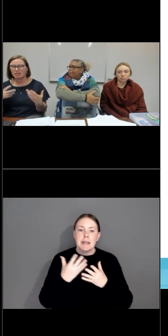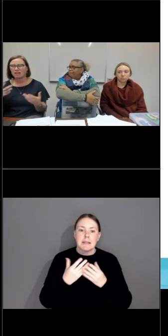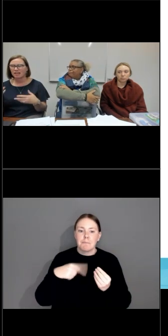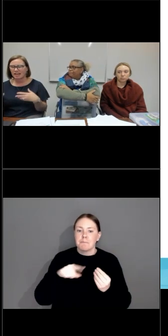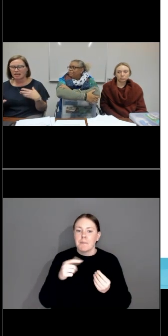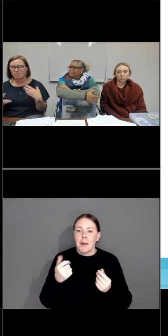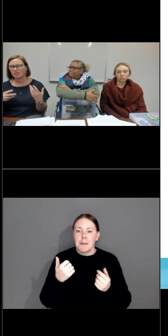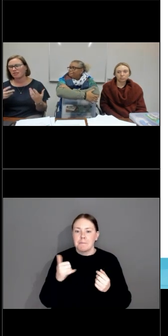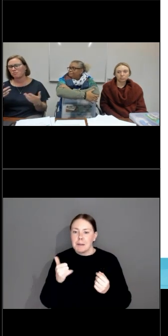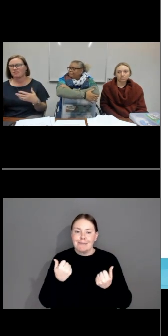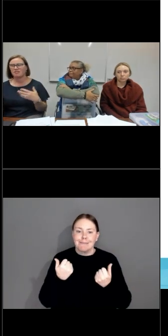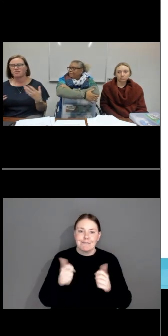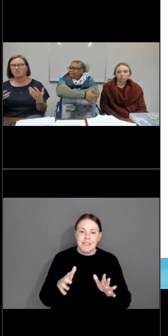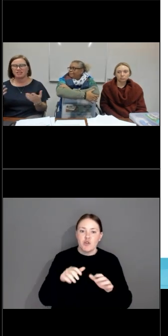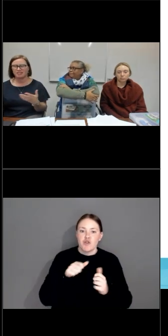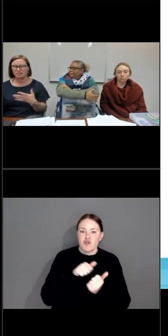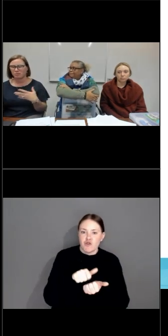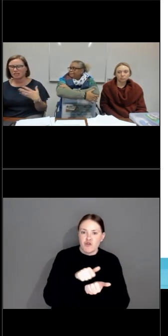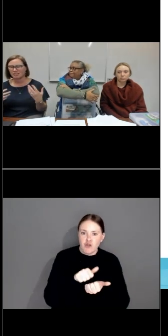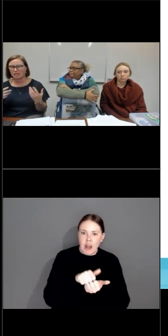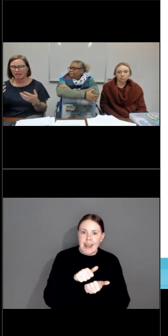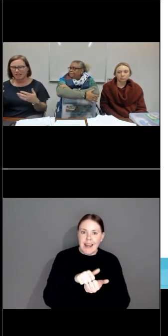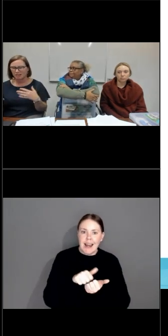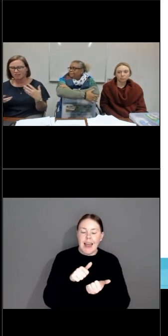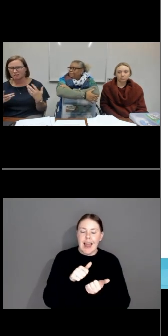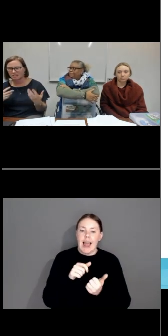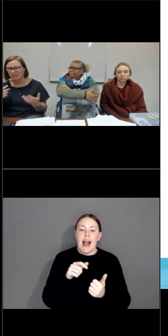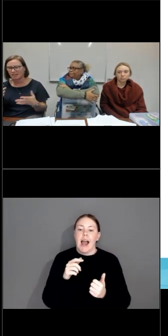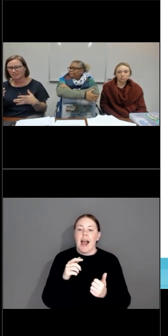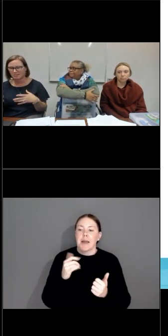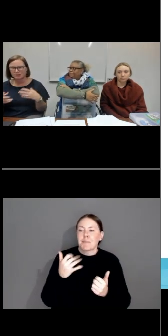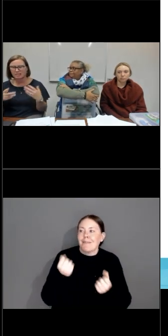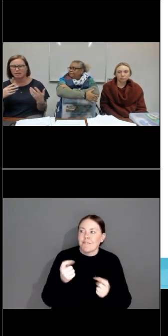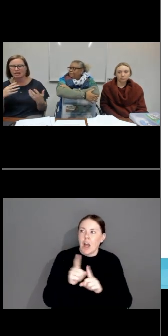like okay well I want I've got these situations happening how can I use the cards to explain this